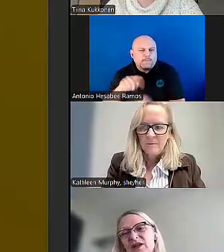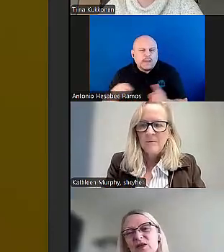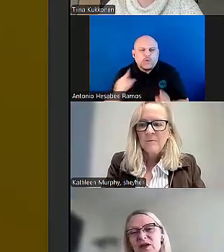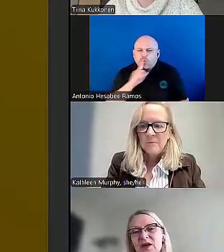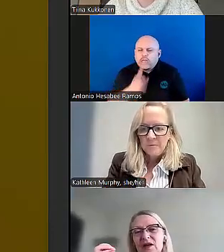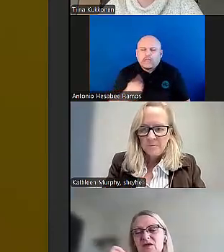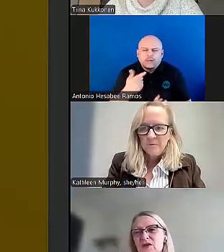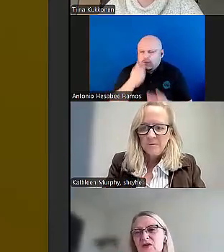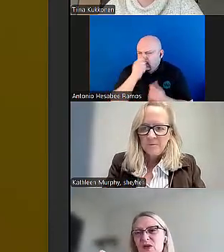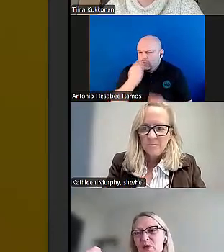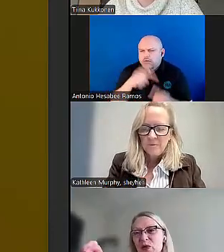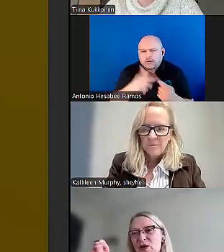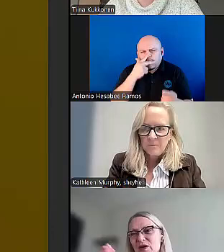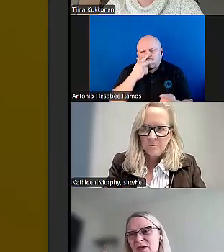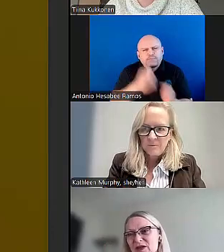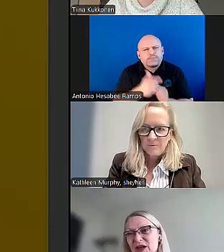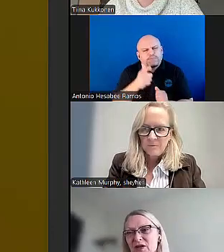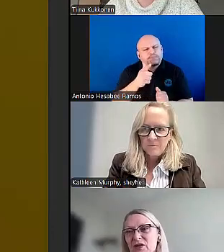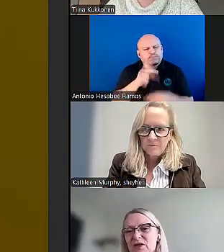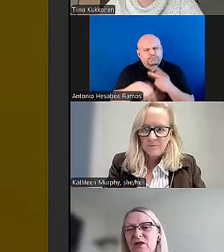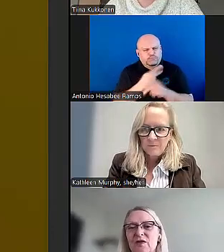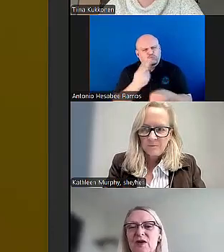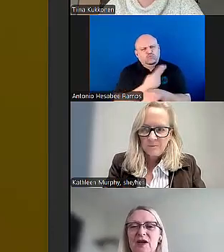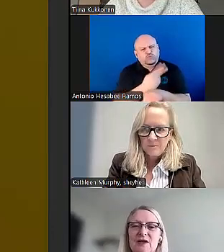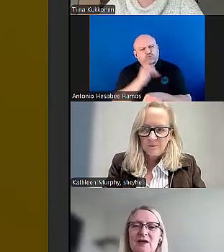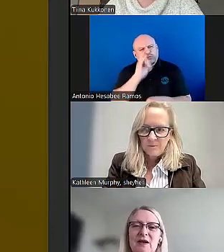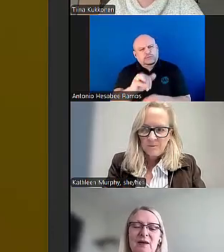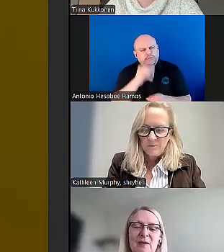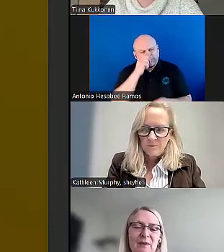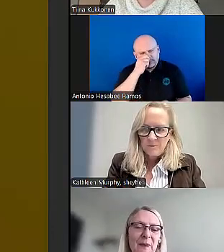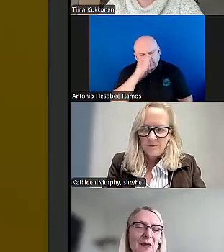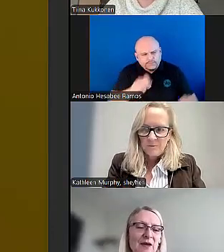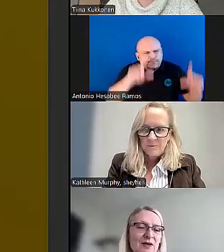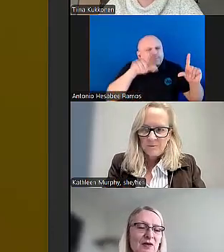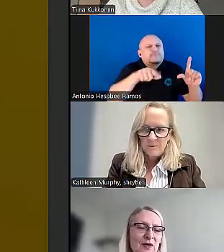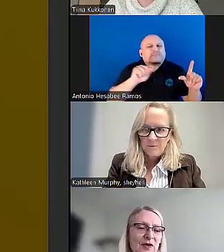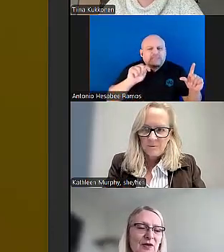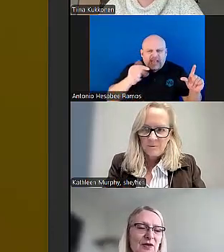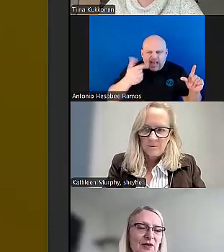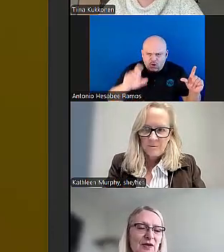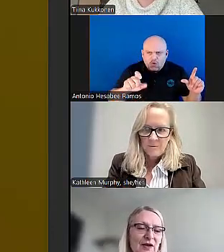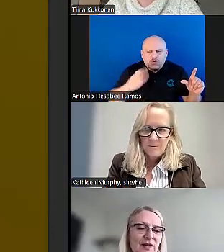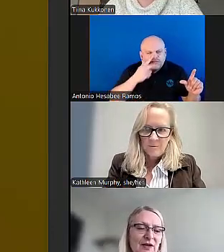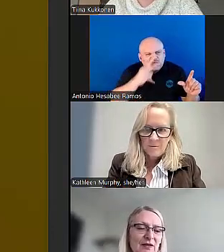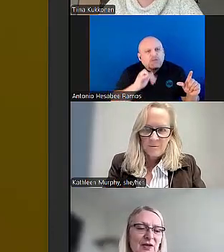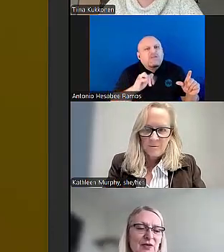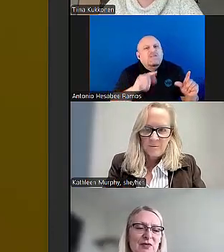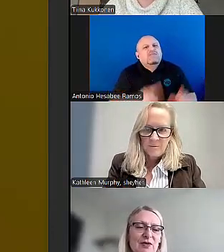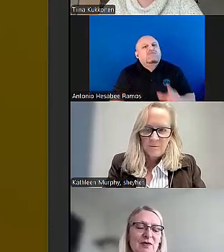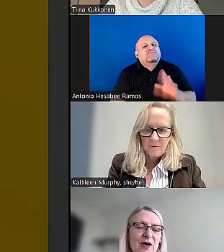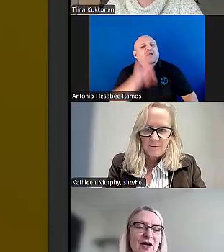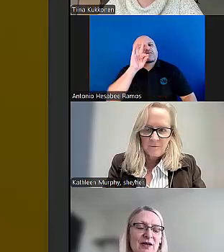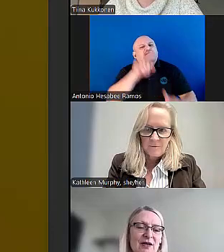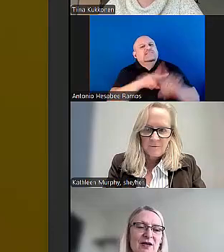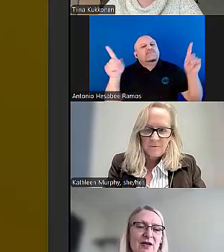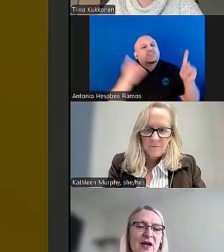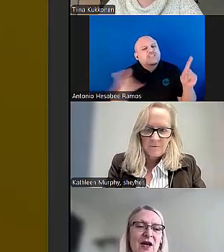that you could kind of use the portal of Tangled and find different resources around access.